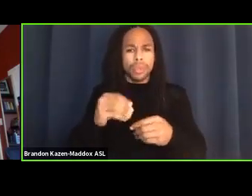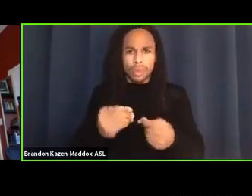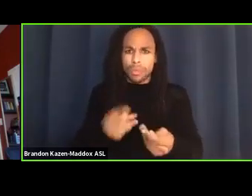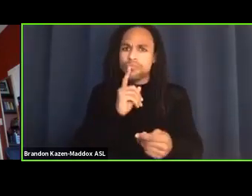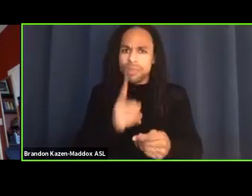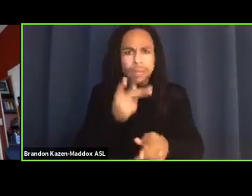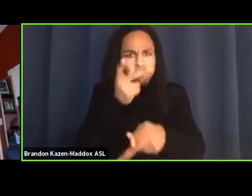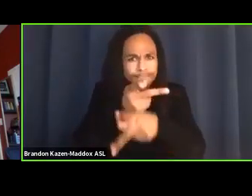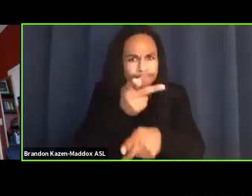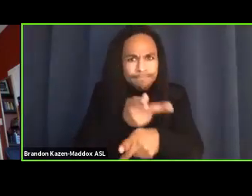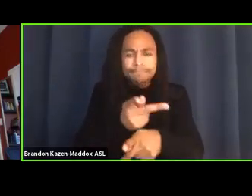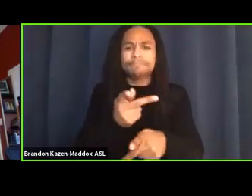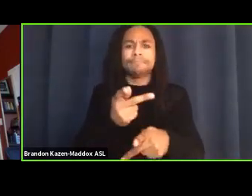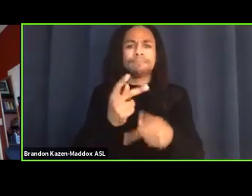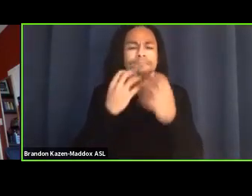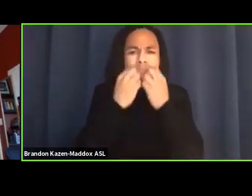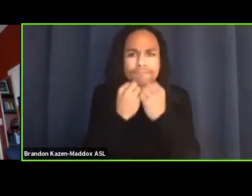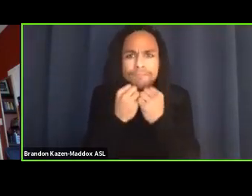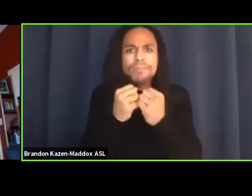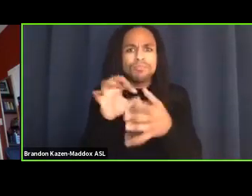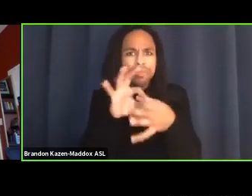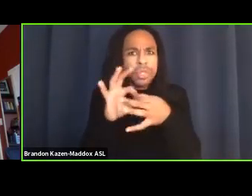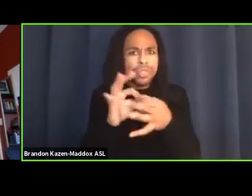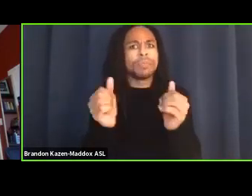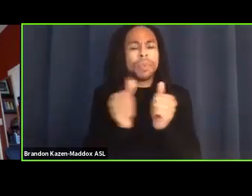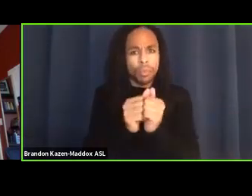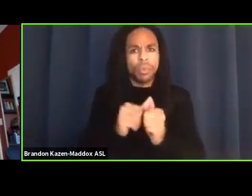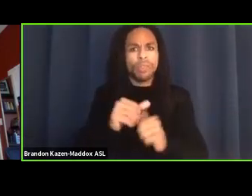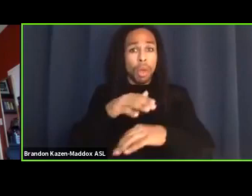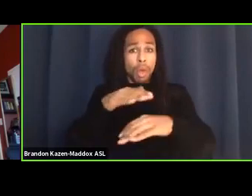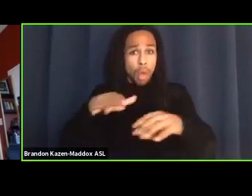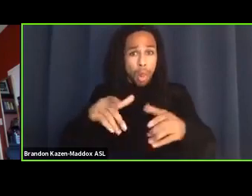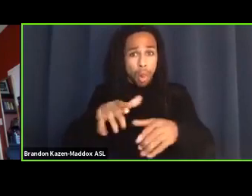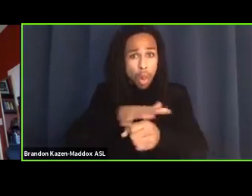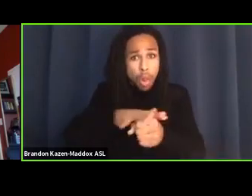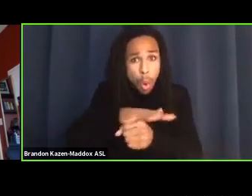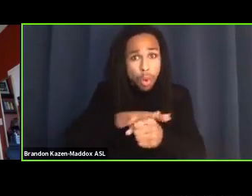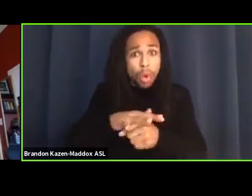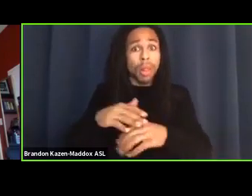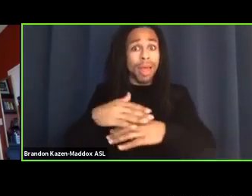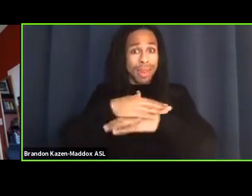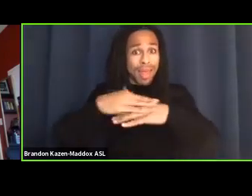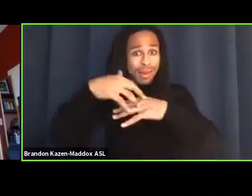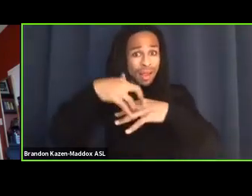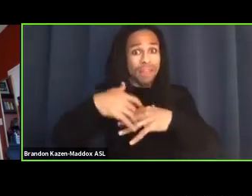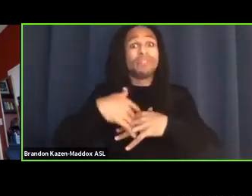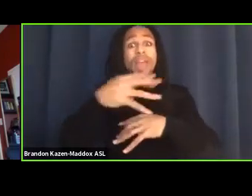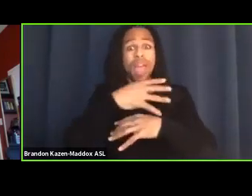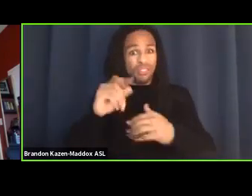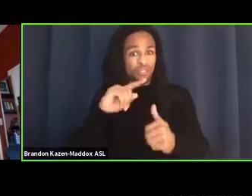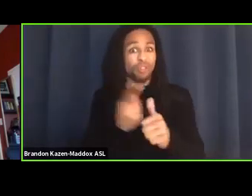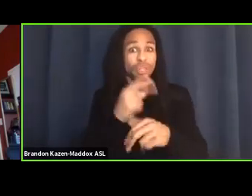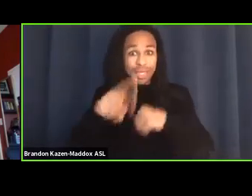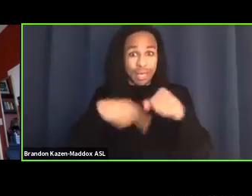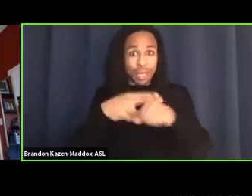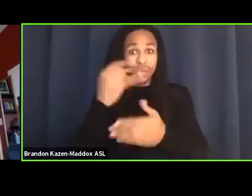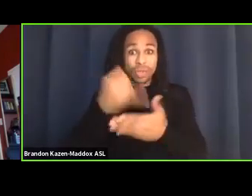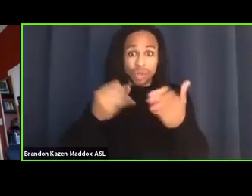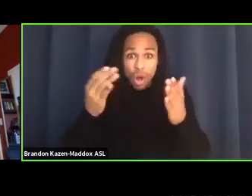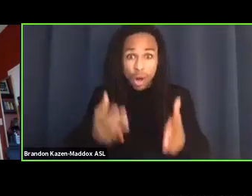learning social justice, we practice land acknowledgments to recognize our country's